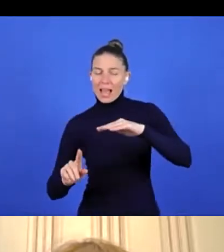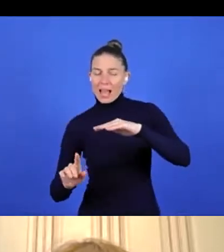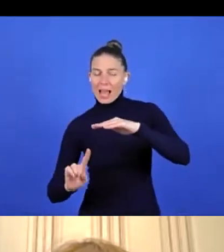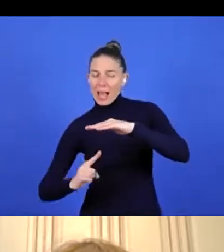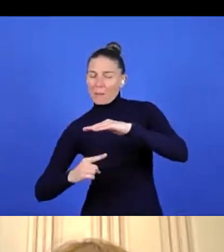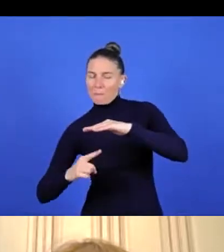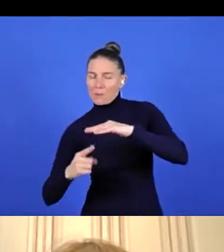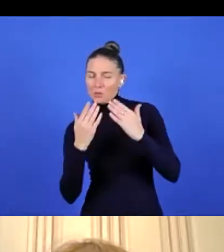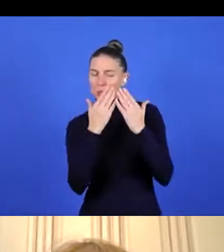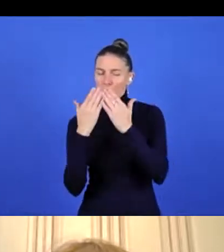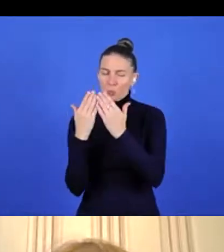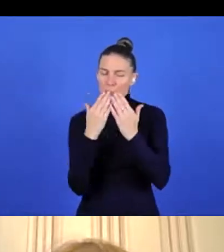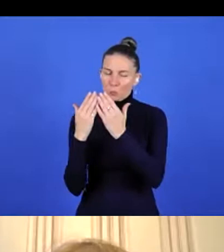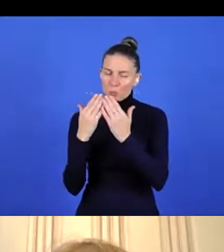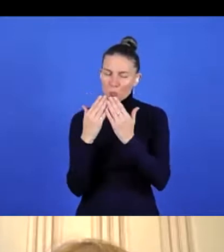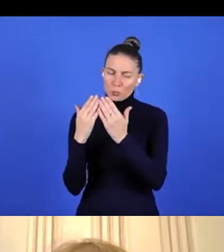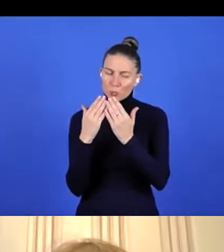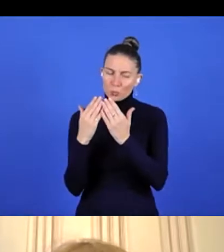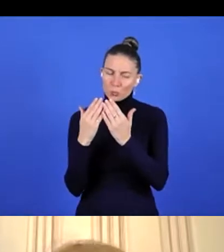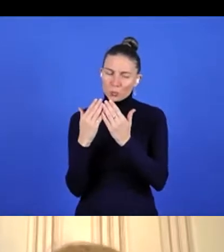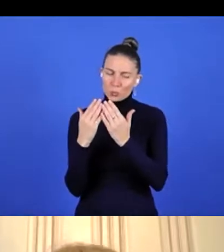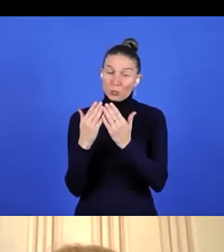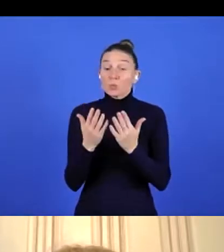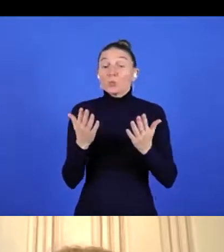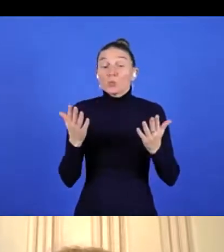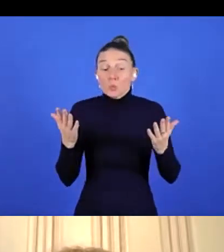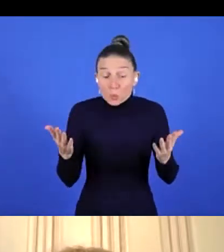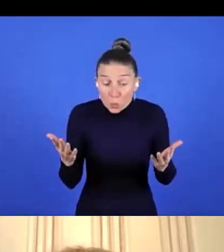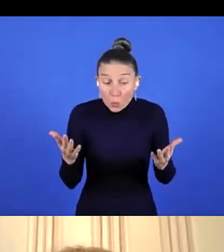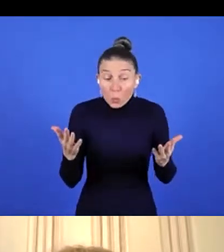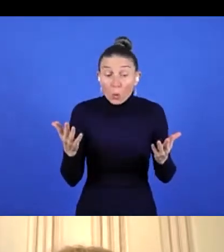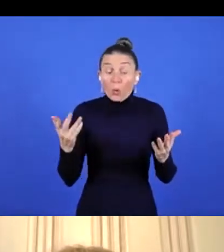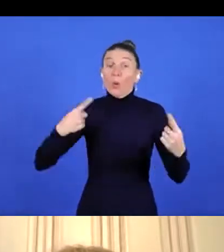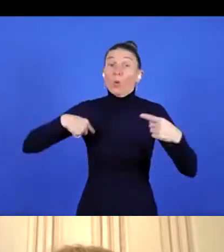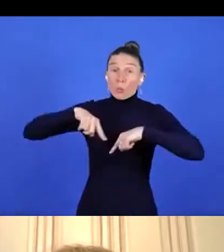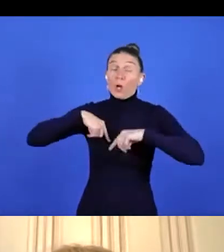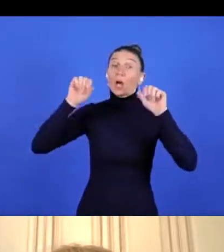stop when once we entered elementary school